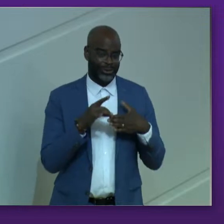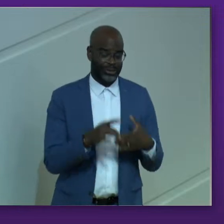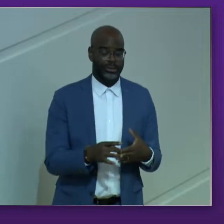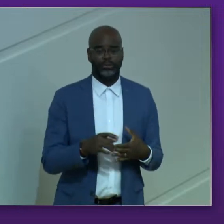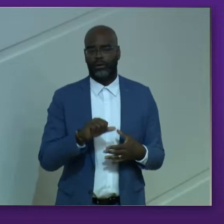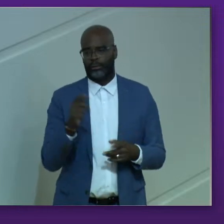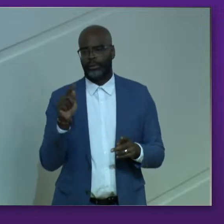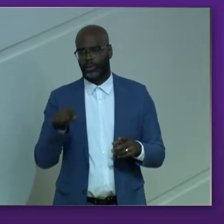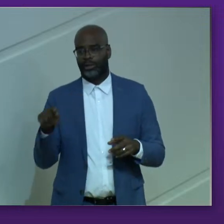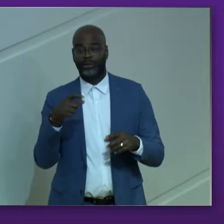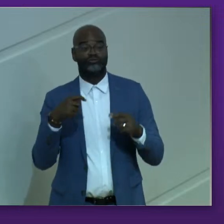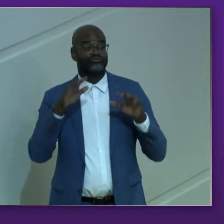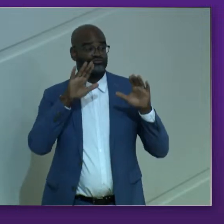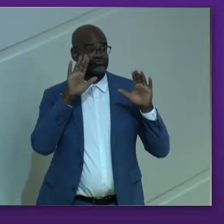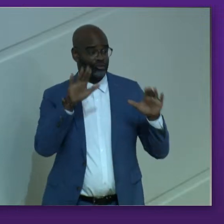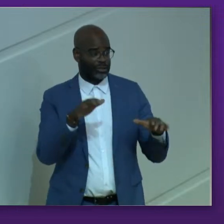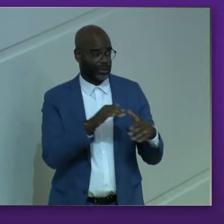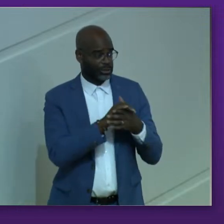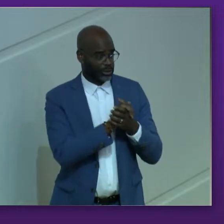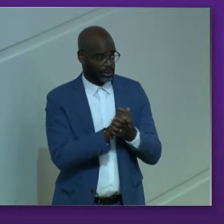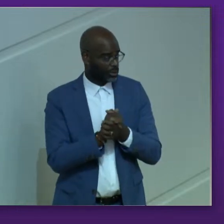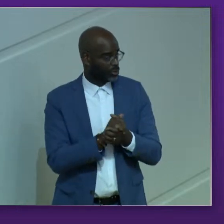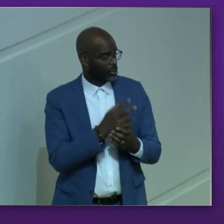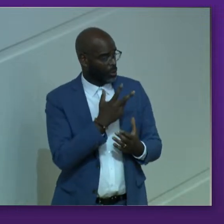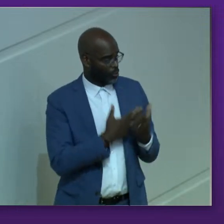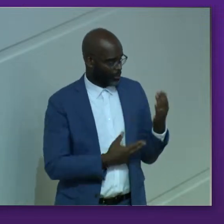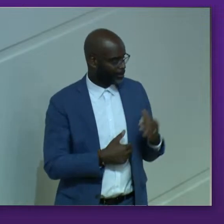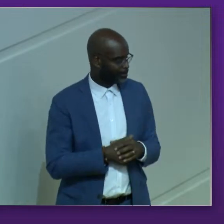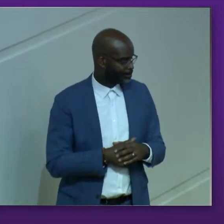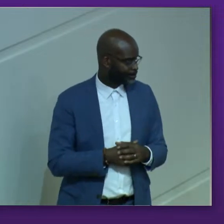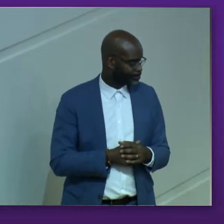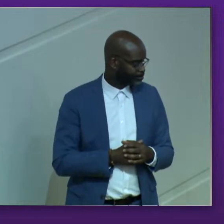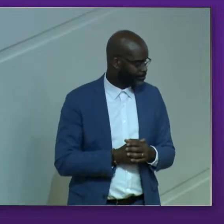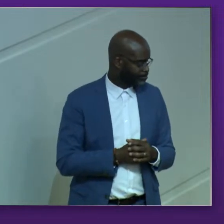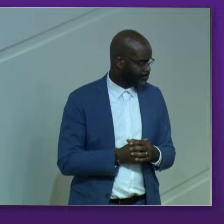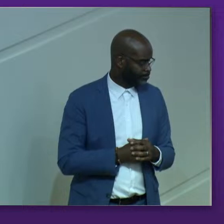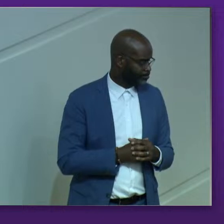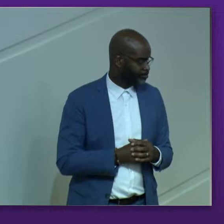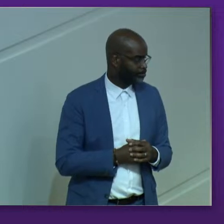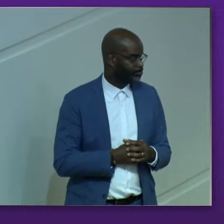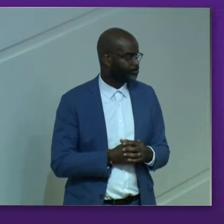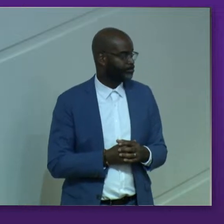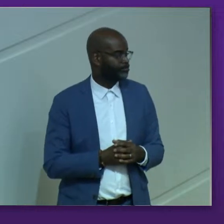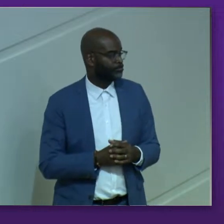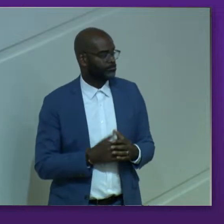BRINGING THEM TOGETHER WAS AN ABSOLUTE RESOUNDING SUCCESS THIS OUTCOME WAS ACCOMPLISHED